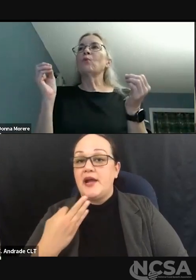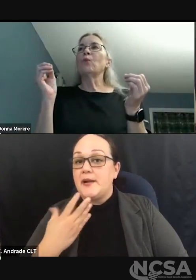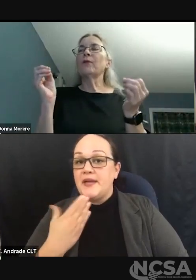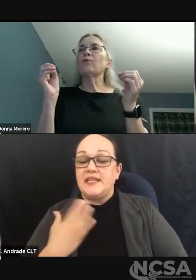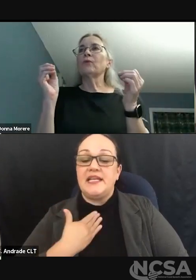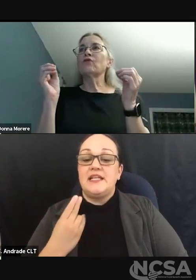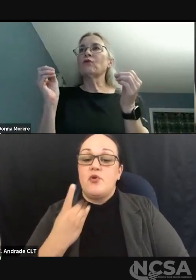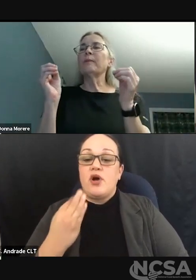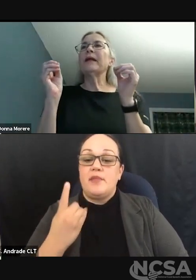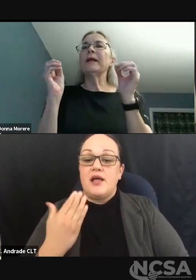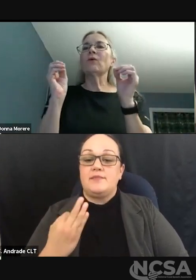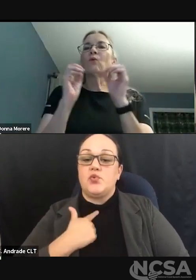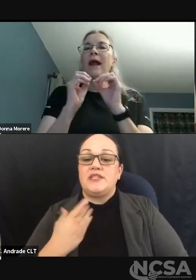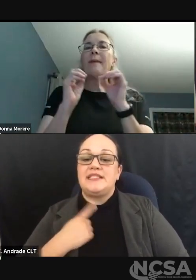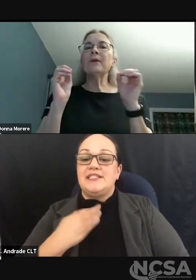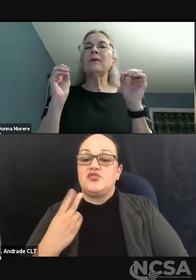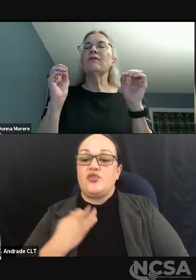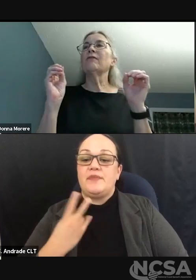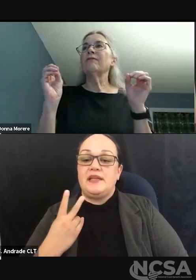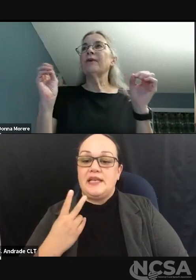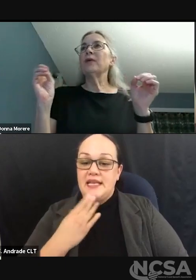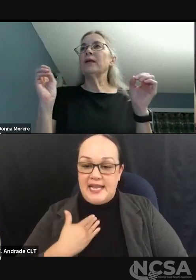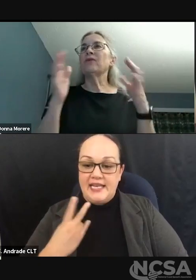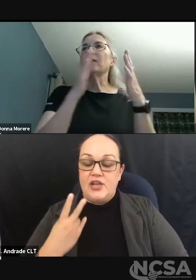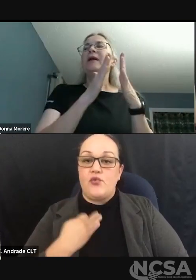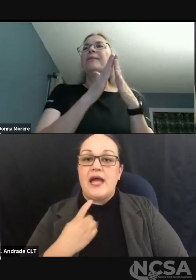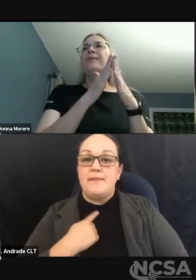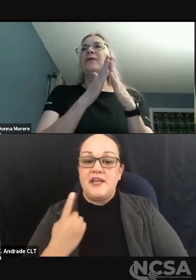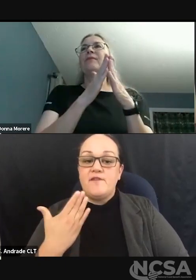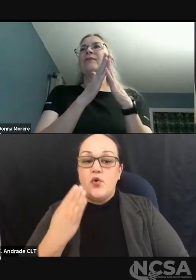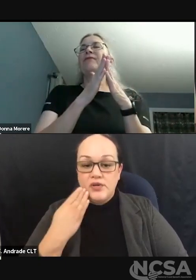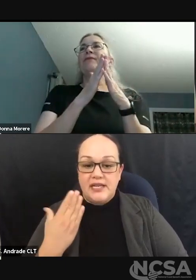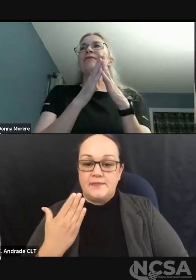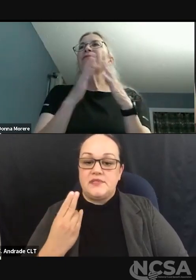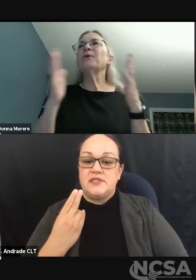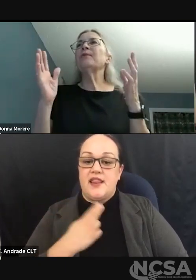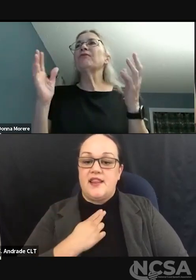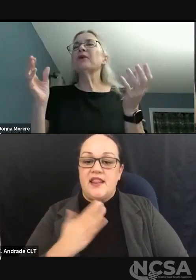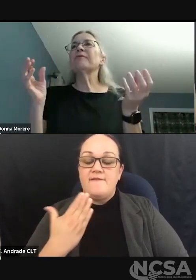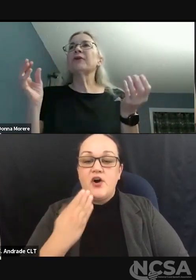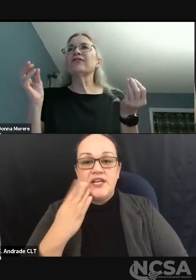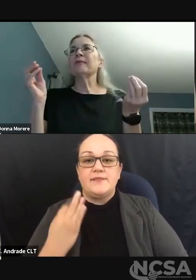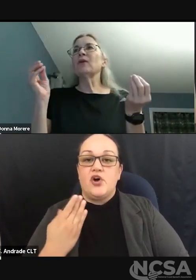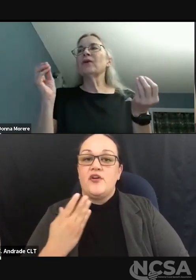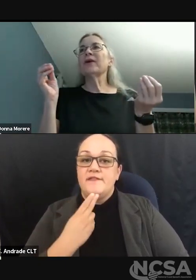with discriminating rapid phonemes. That phonemes are very, very similar,